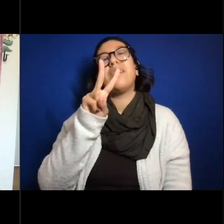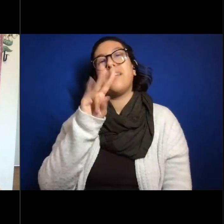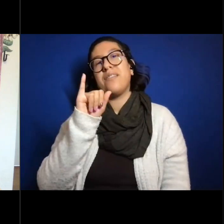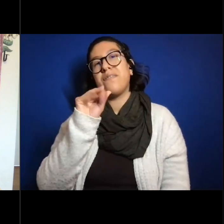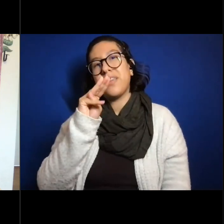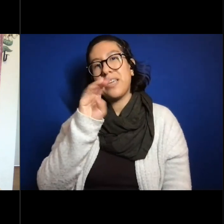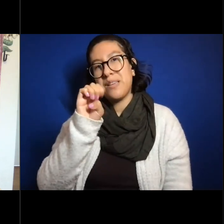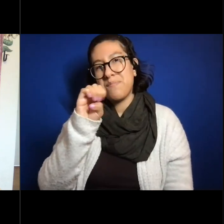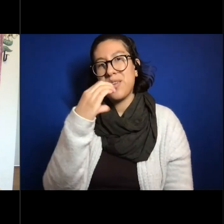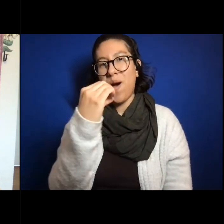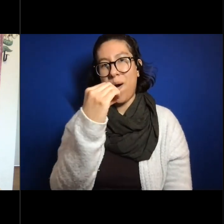to Voice of the Sea.org,